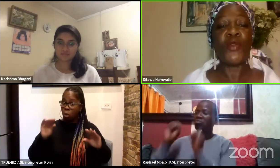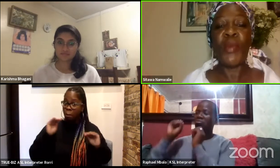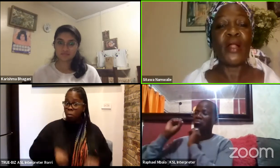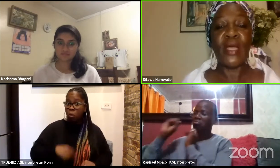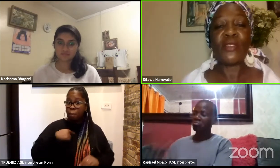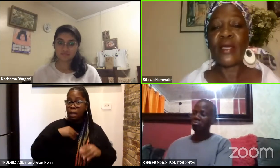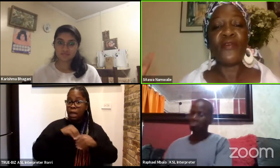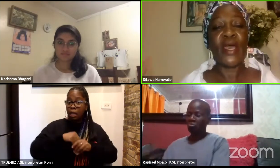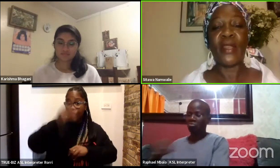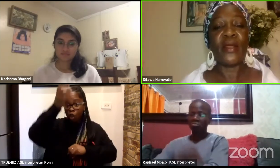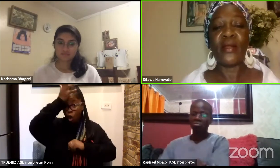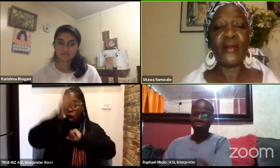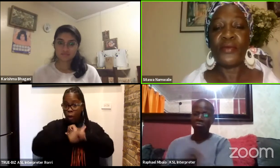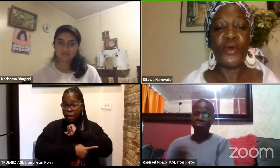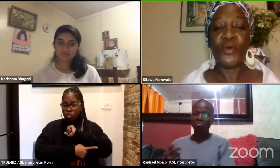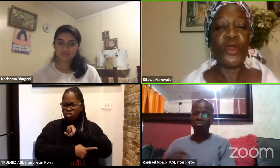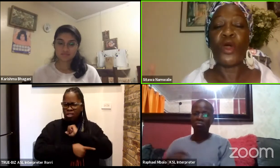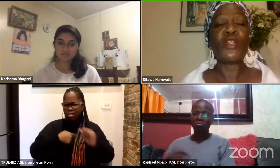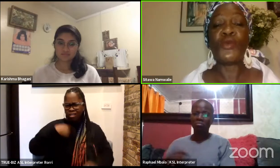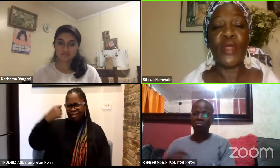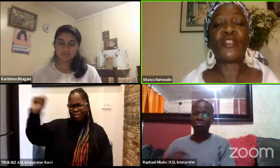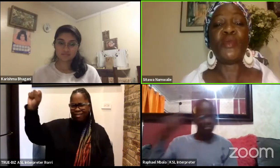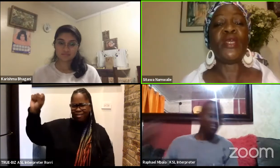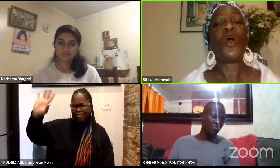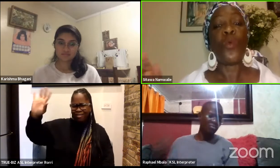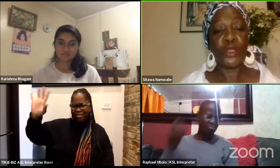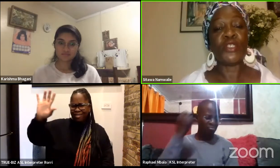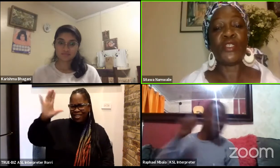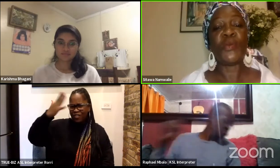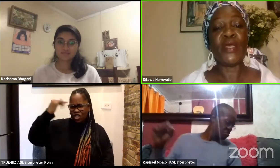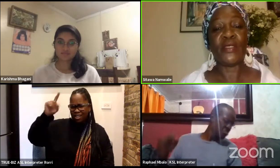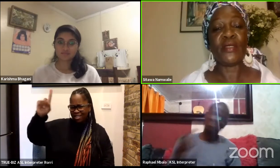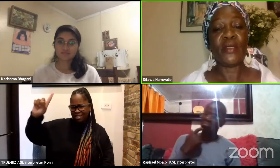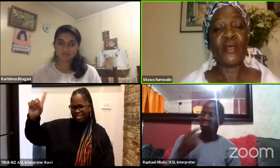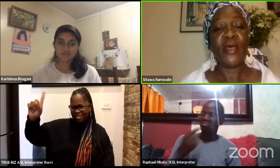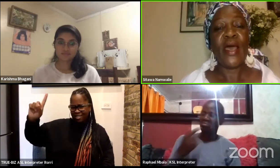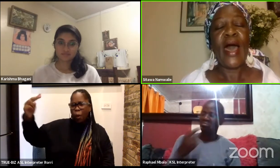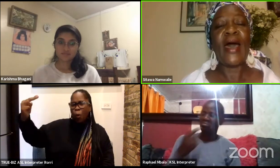I rebelled, I was like, forget it, you're not gonna do that to me, watch this space.